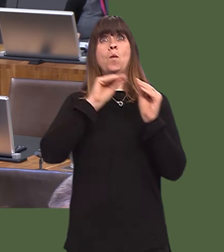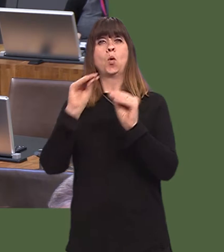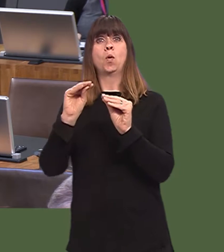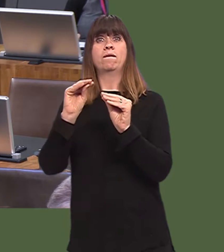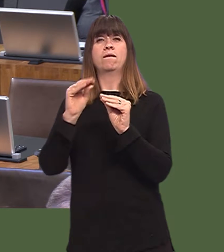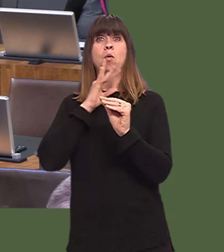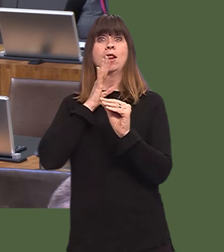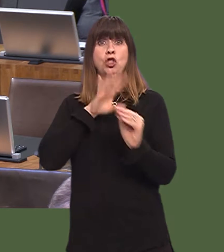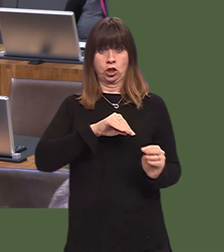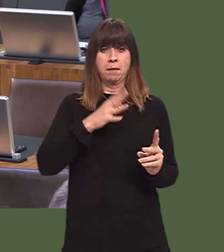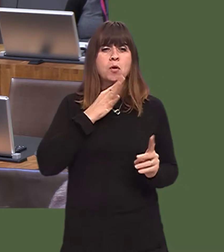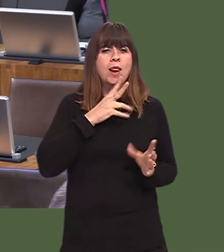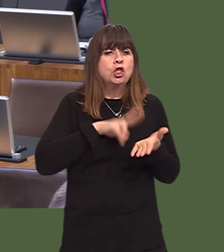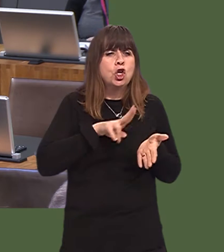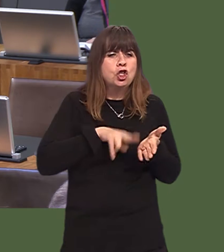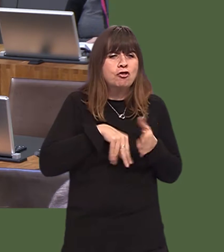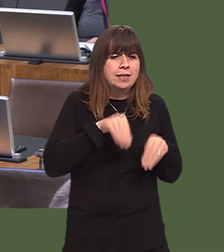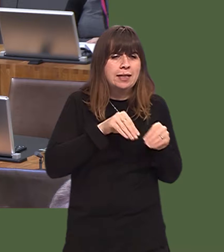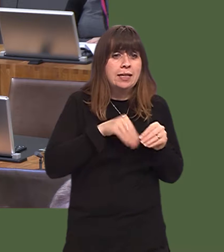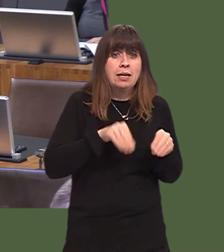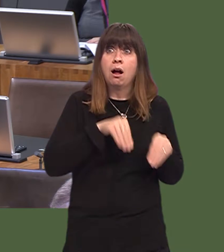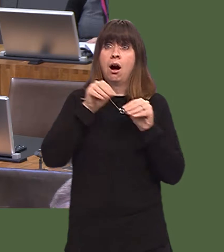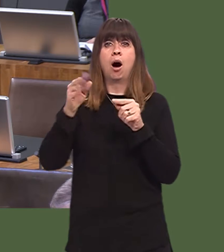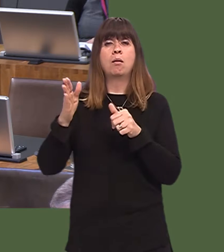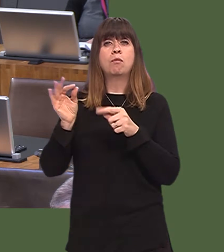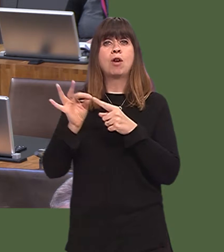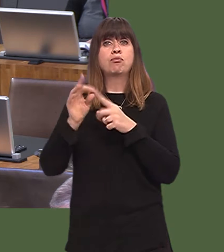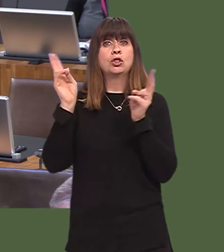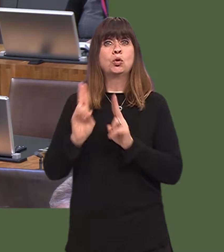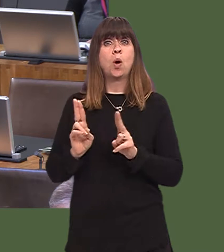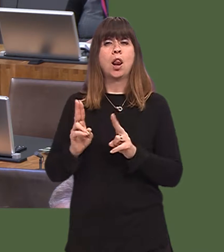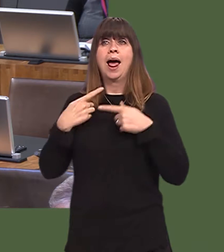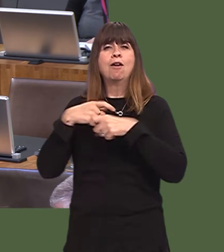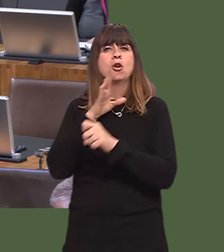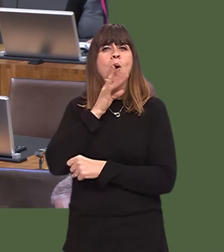primary and secondary schools in order to ensure that they donít lose the language